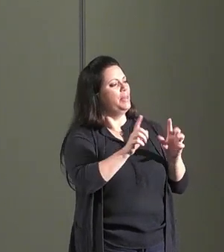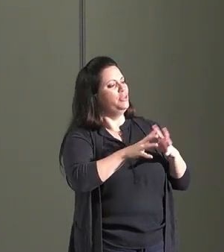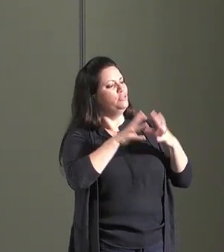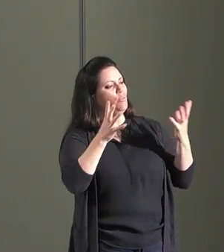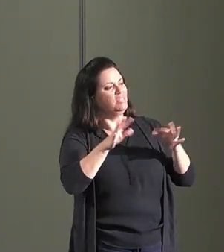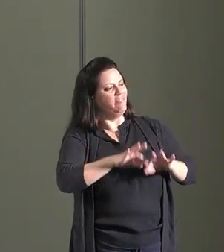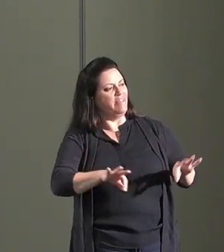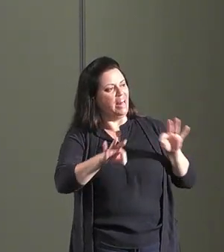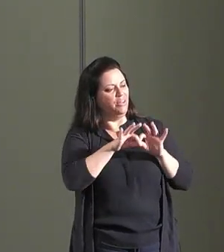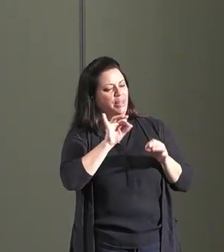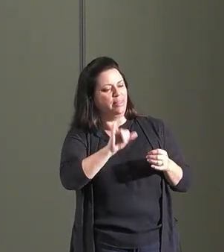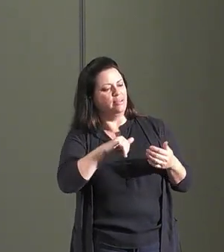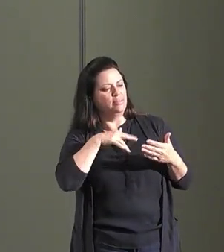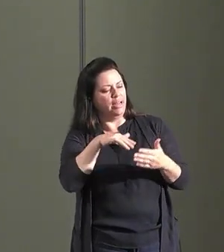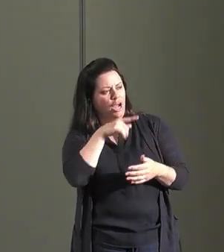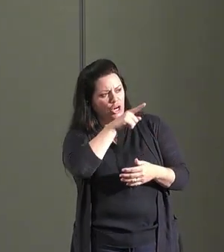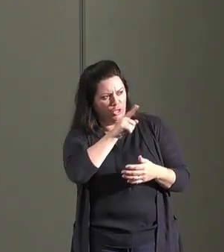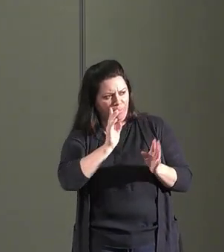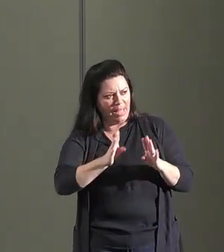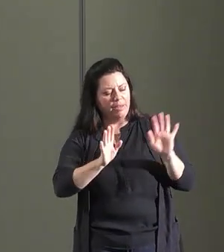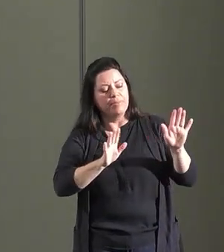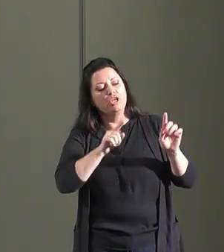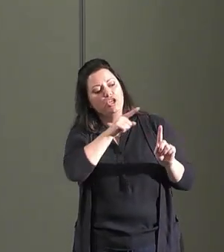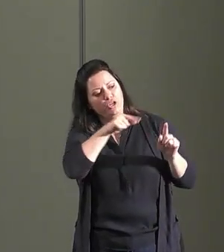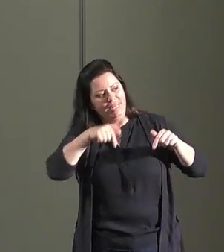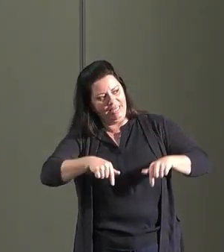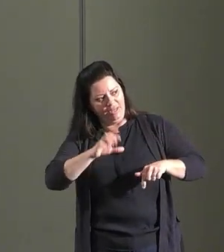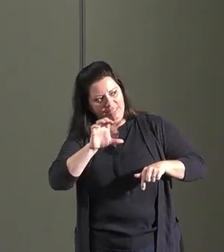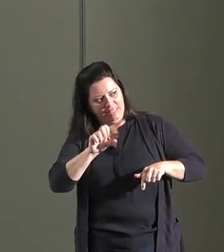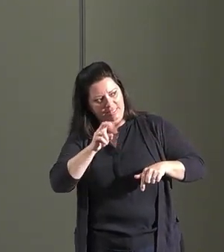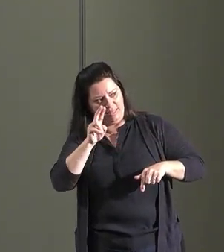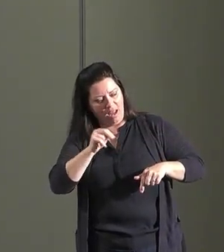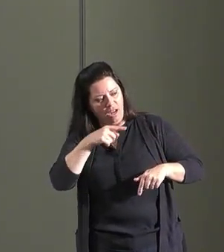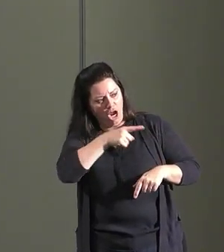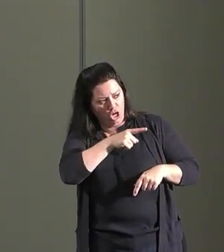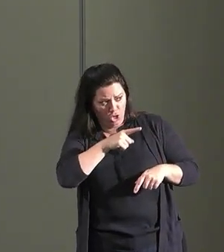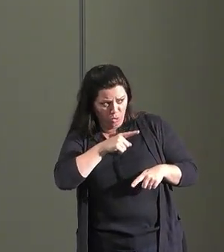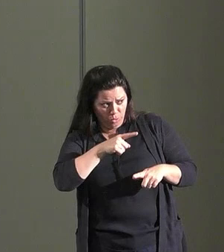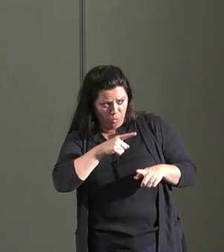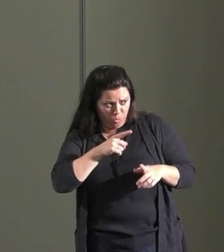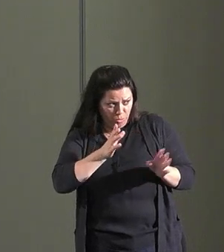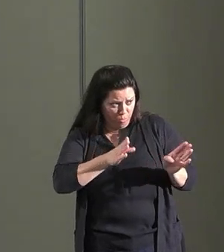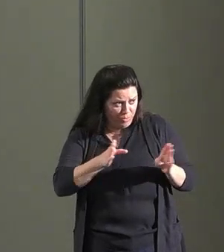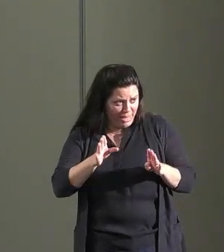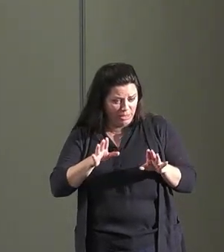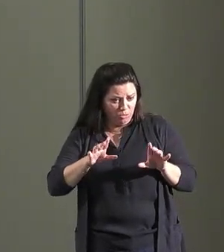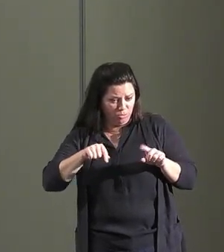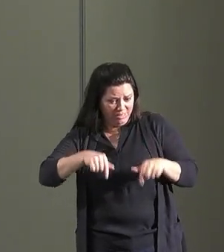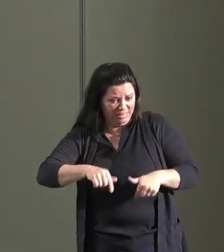study. Are you planning to -- you are here at CSUN you plan to take this on the road and talking